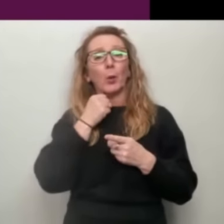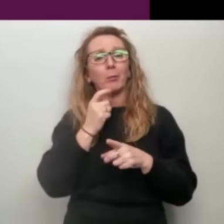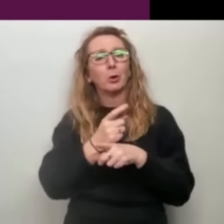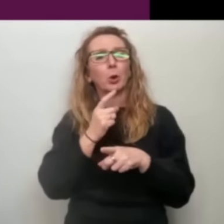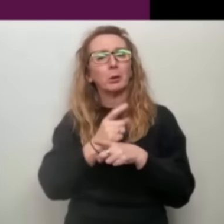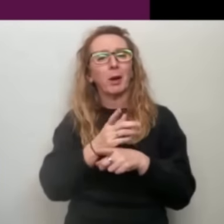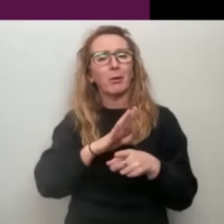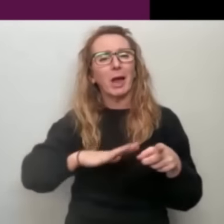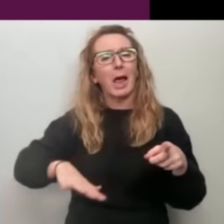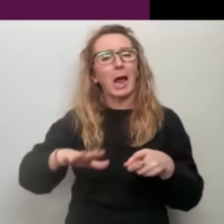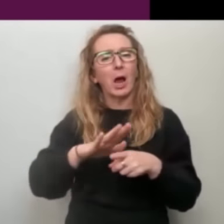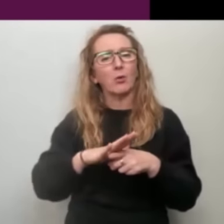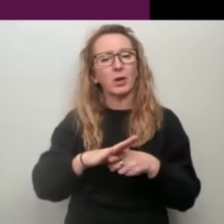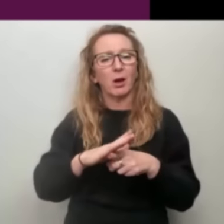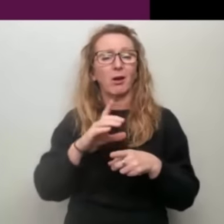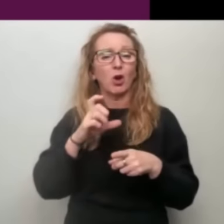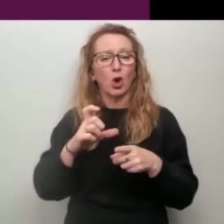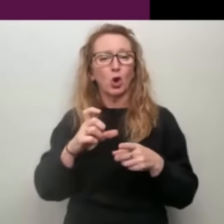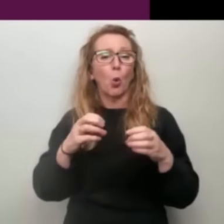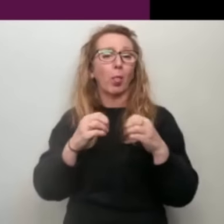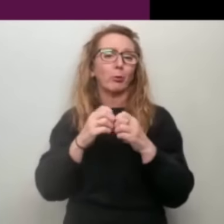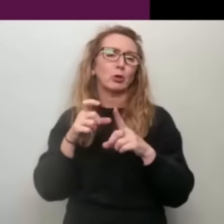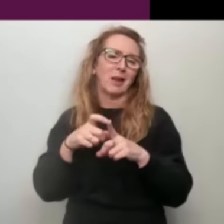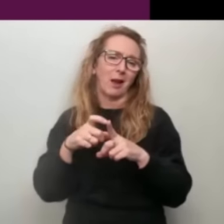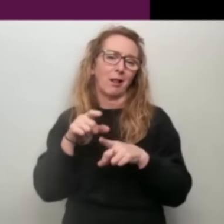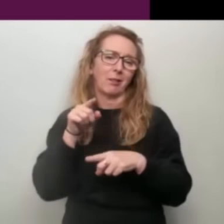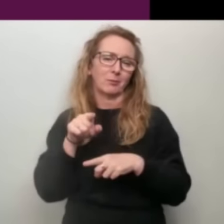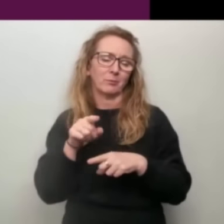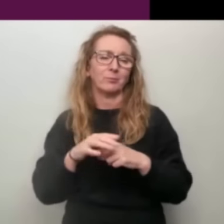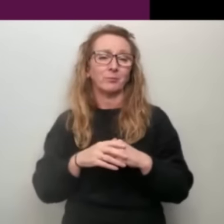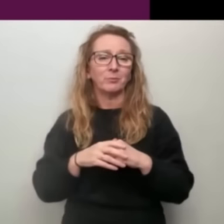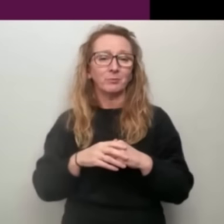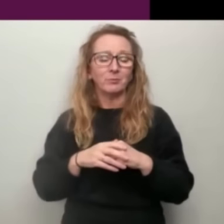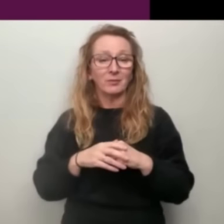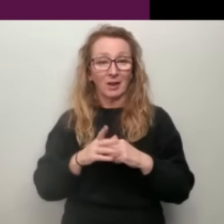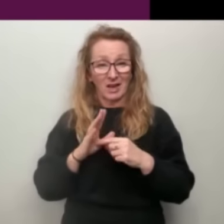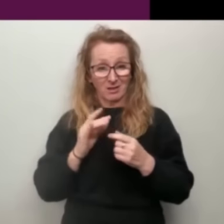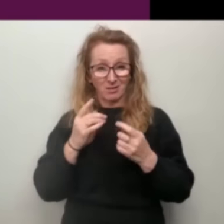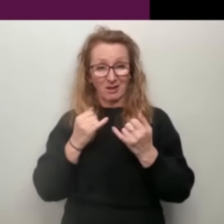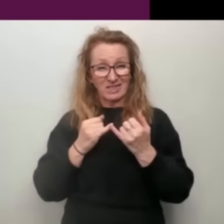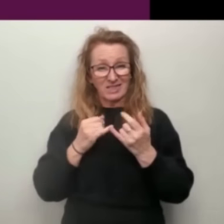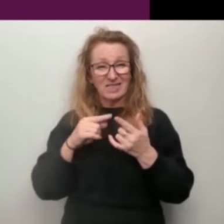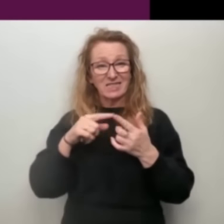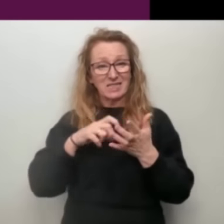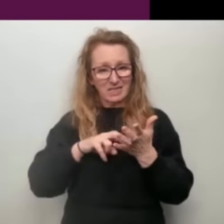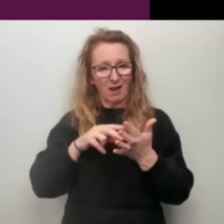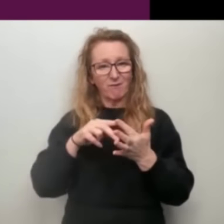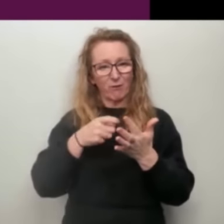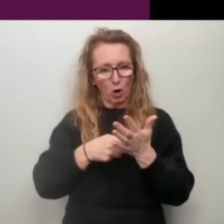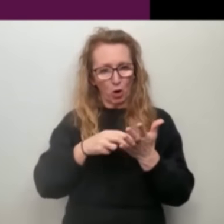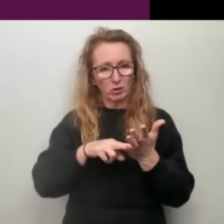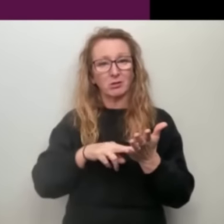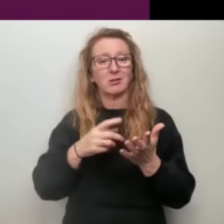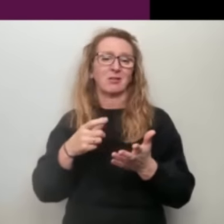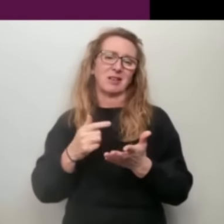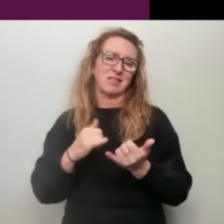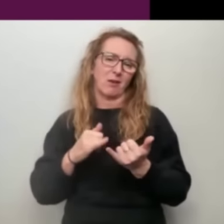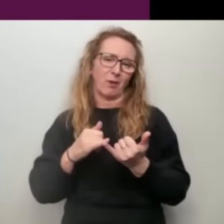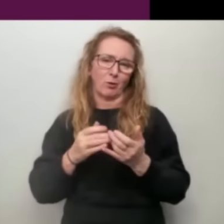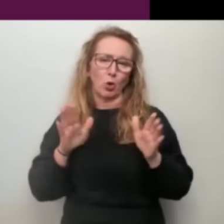which I'll refer to as Coalbrookdale and that sits within the Severn Gorge, which is now more popularly known as the Iron Bridge Gorge.